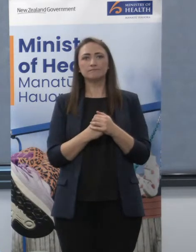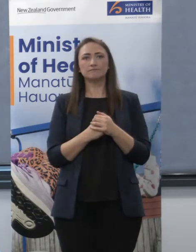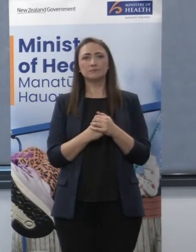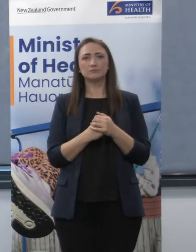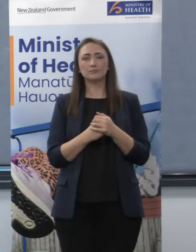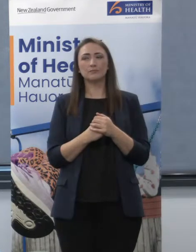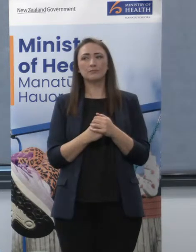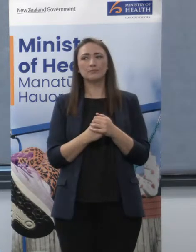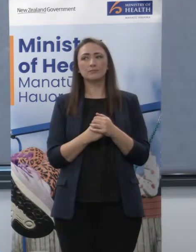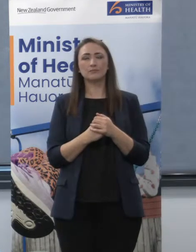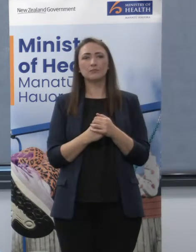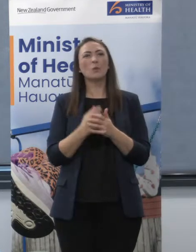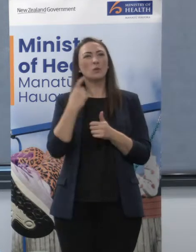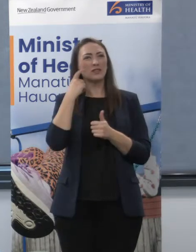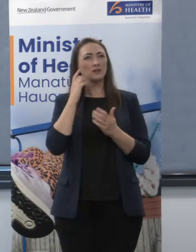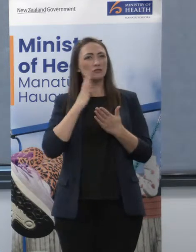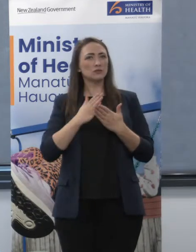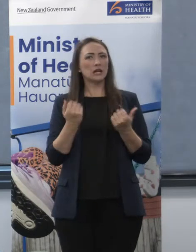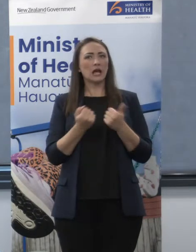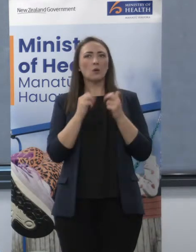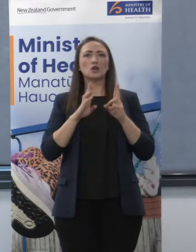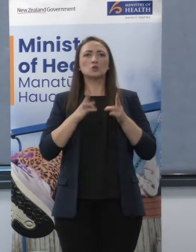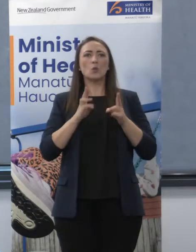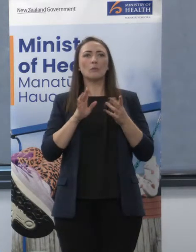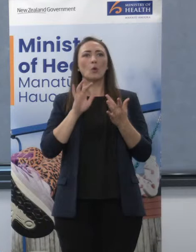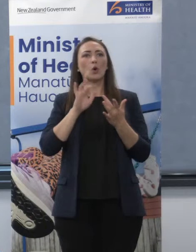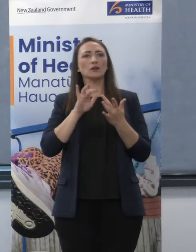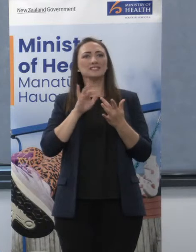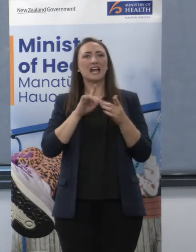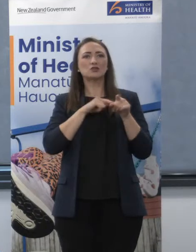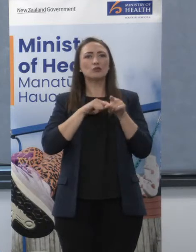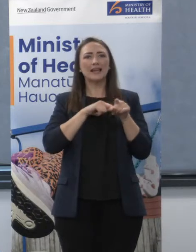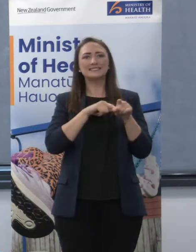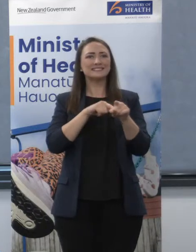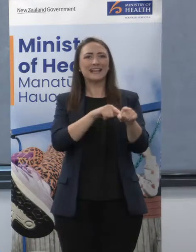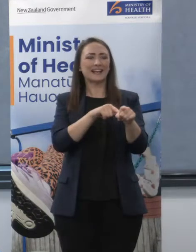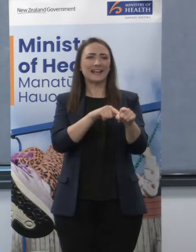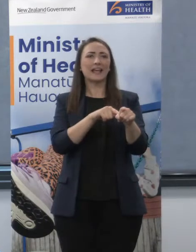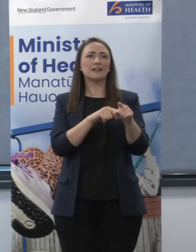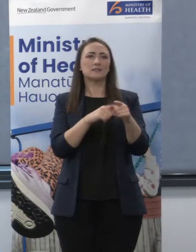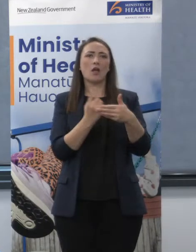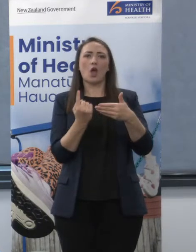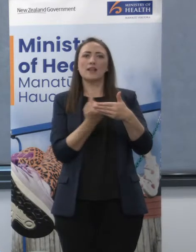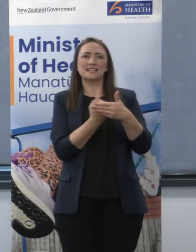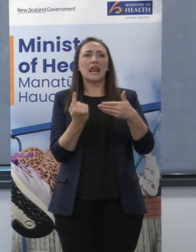I think our normal case